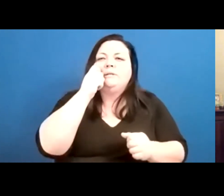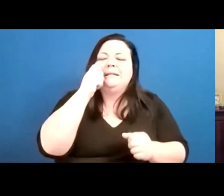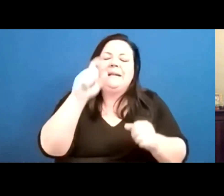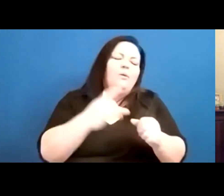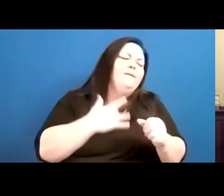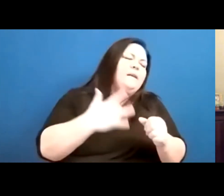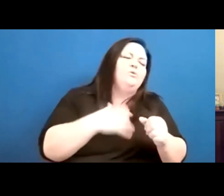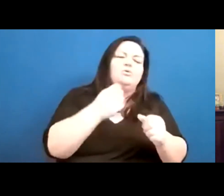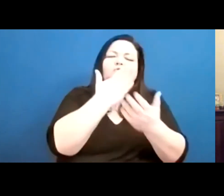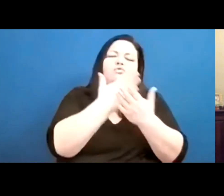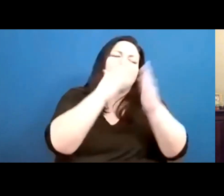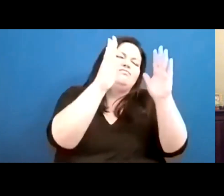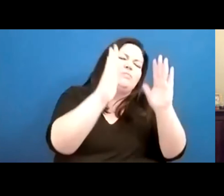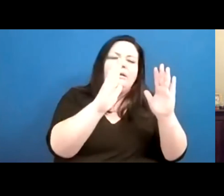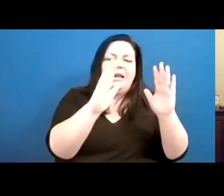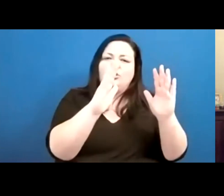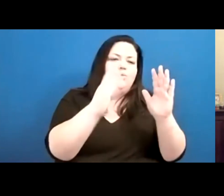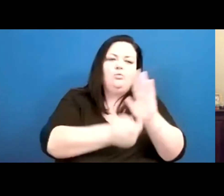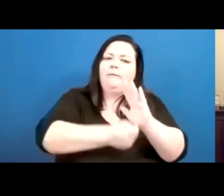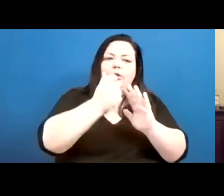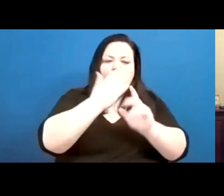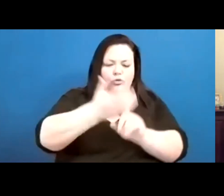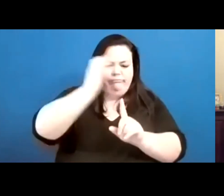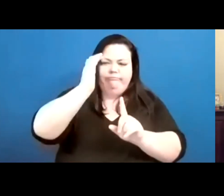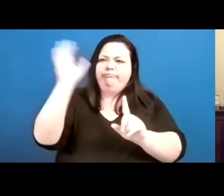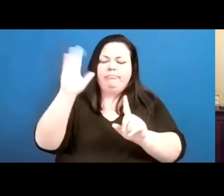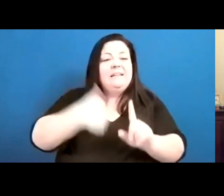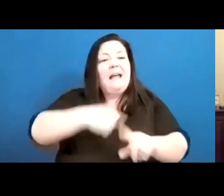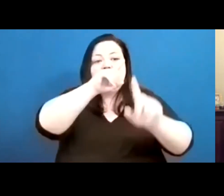that you refuse to remove it for anyone, as I demand that you let me experience